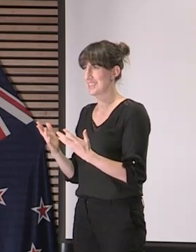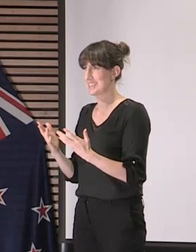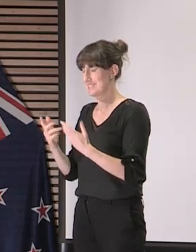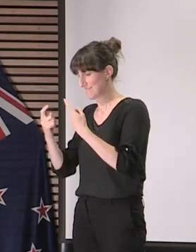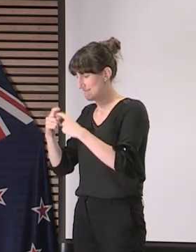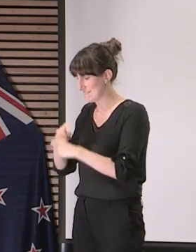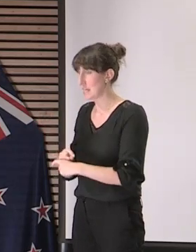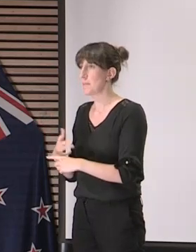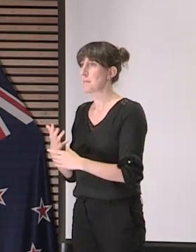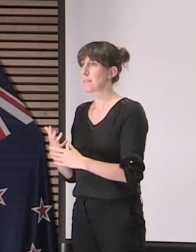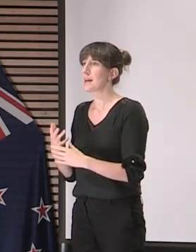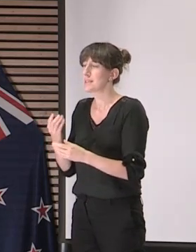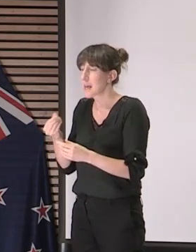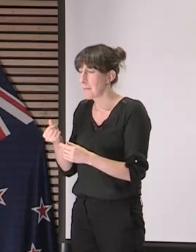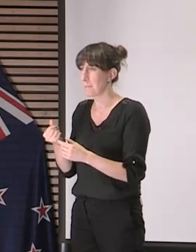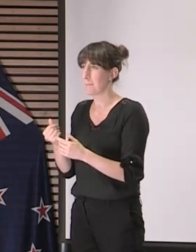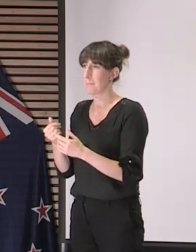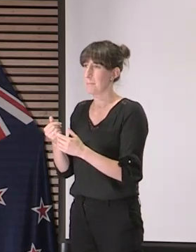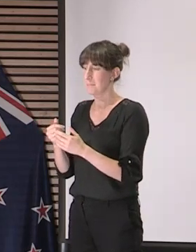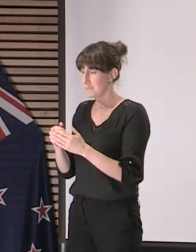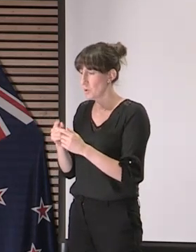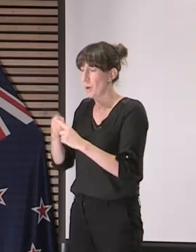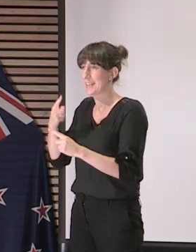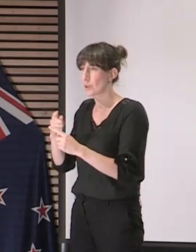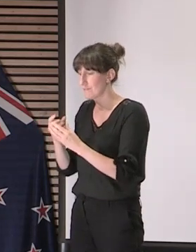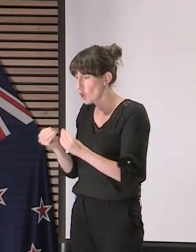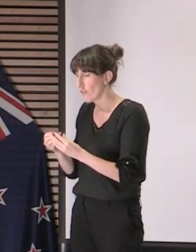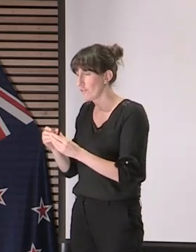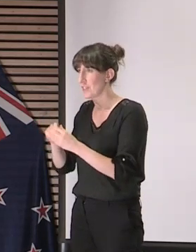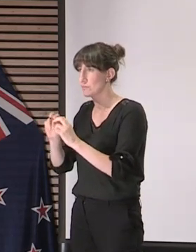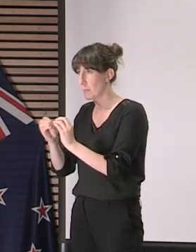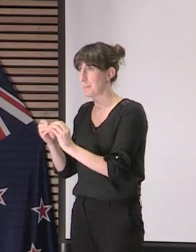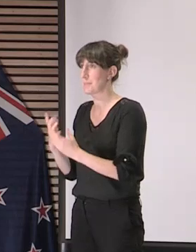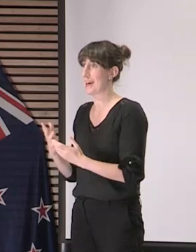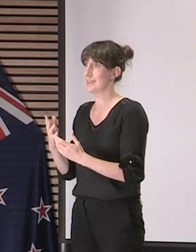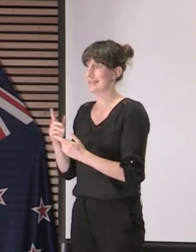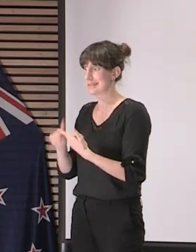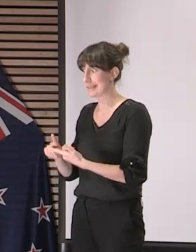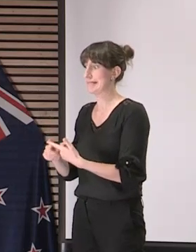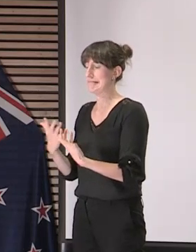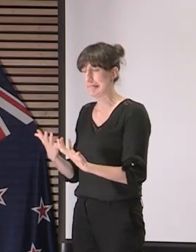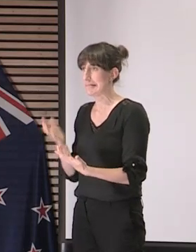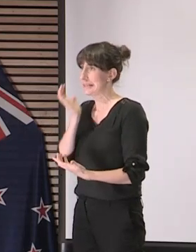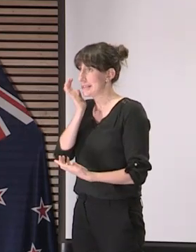everyone in that chain is now working from home. There are some quick fixes done to keep